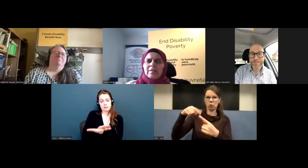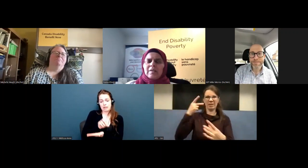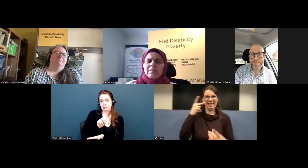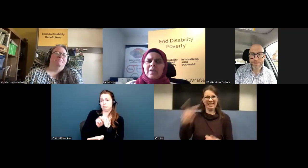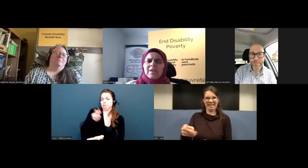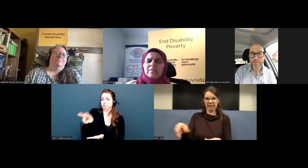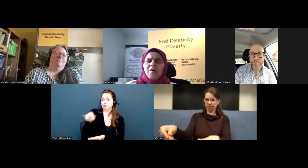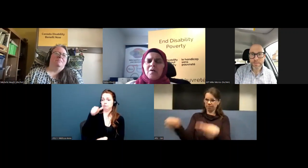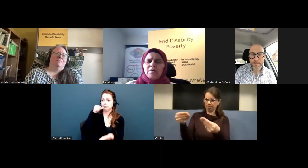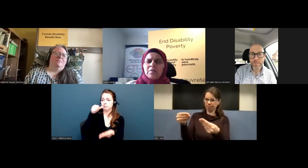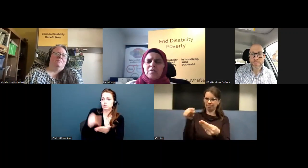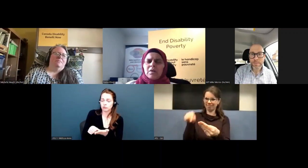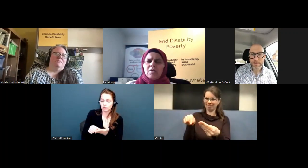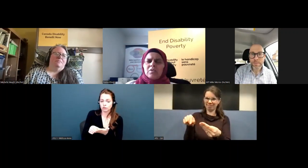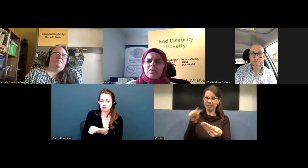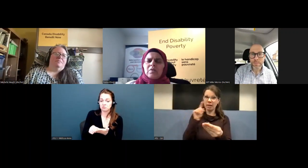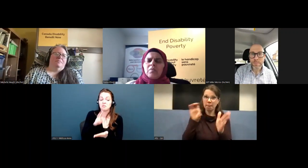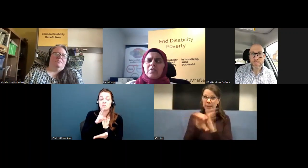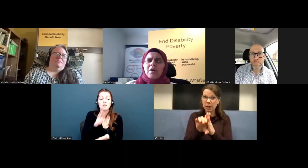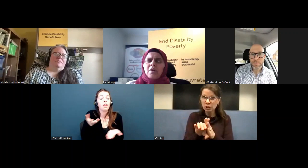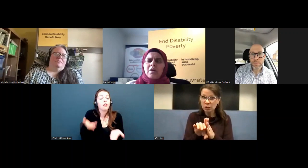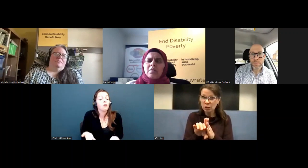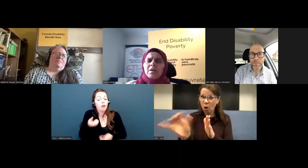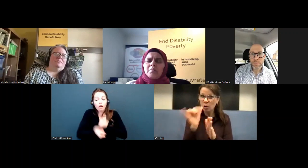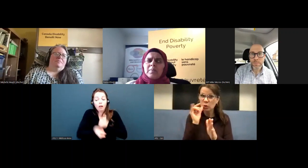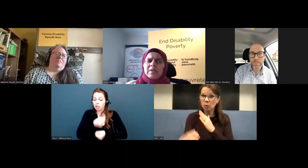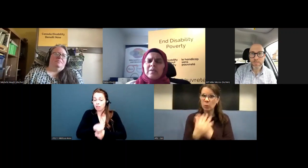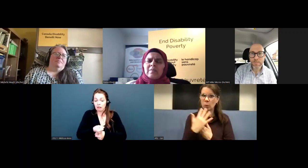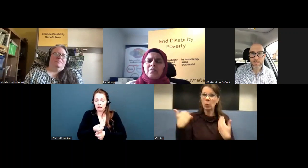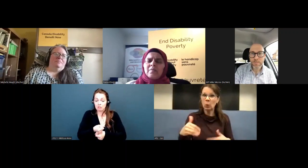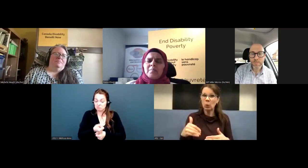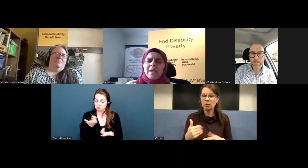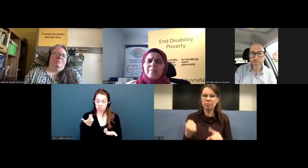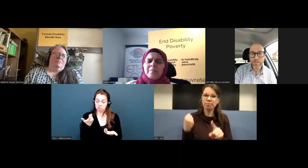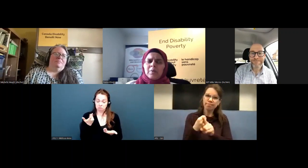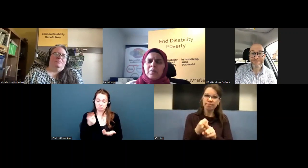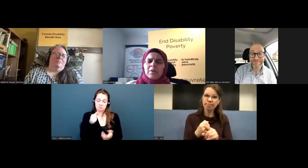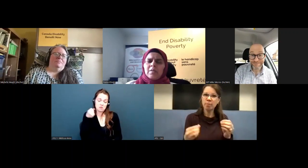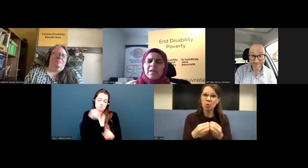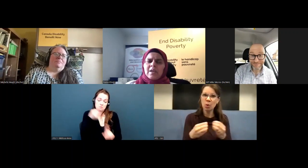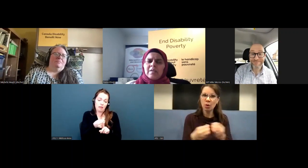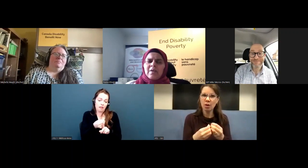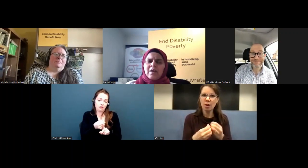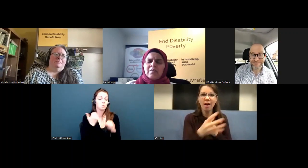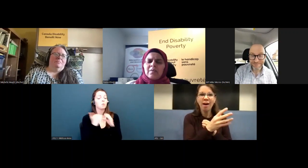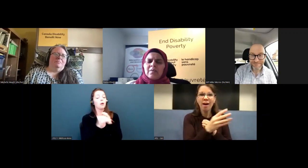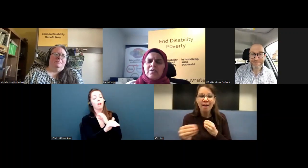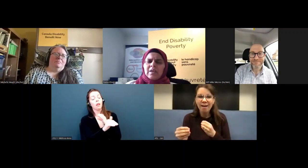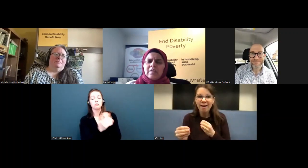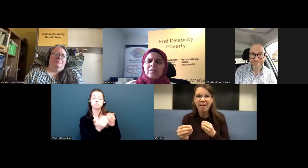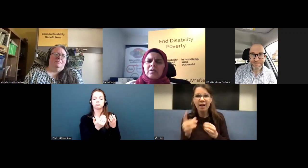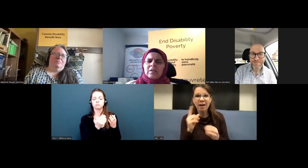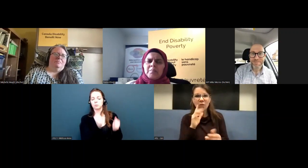IT TAKES LONGER TO DEAL WITH A HARD PIECE OF PAPER THAN IT DOES TO HIT THE DELETE BUTTON